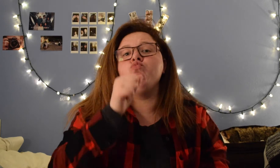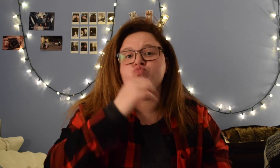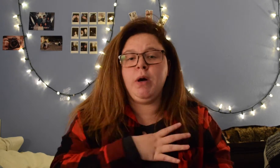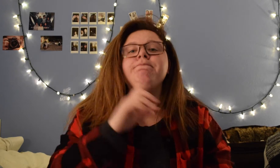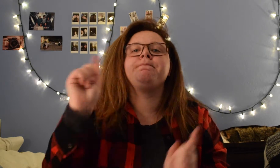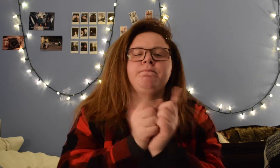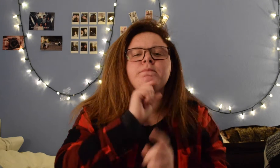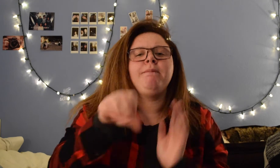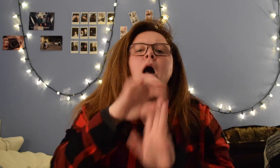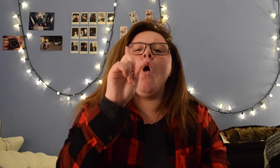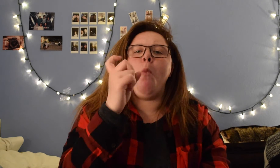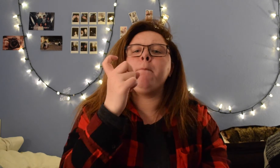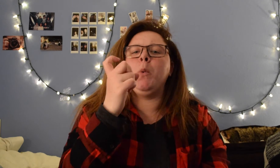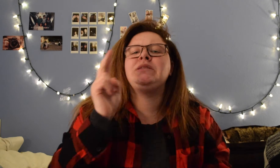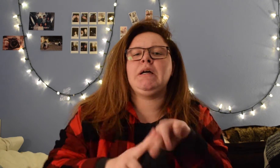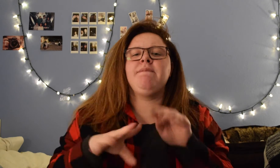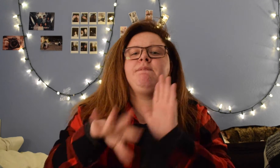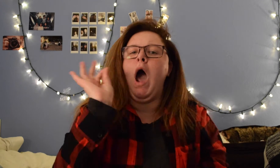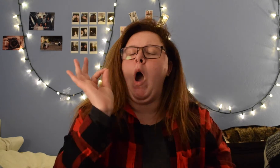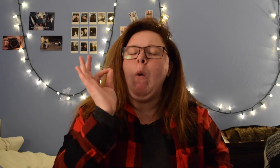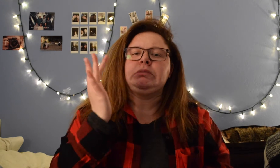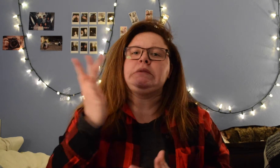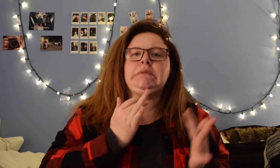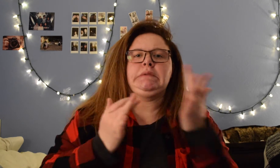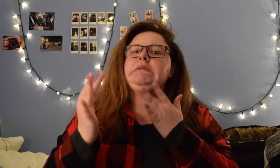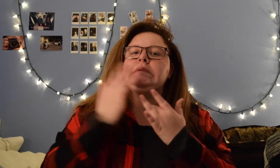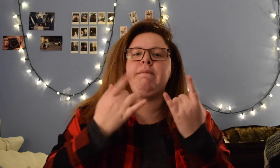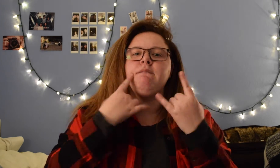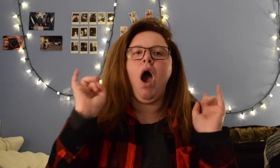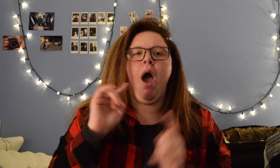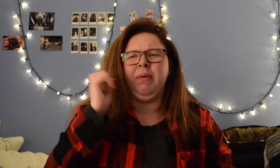The attendant came back and finally found one more seat. We got lucky